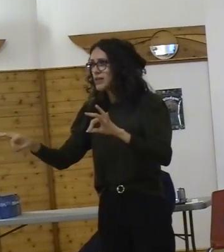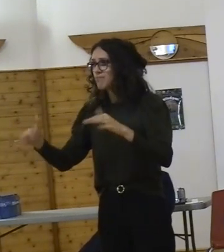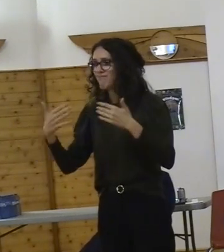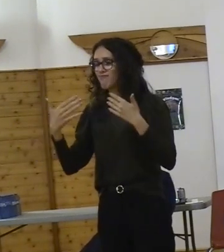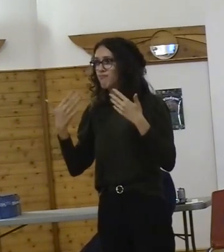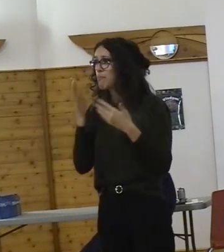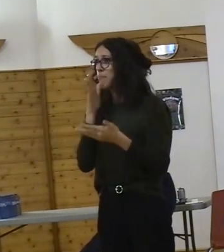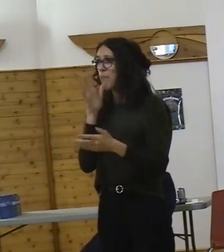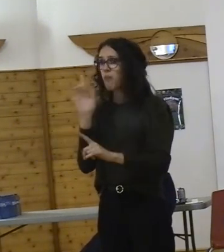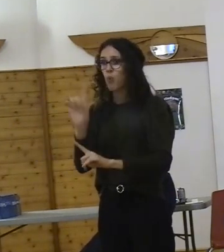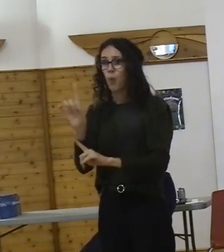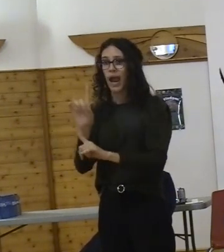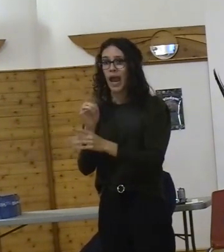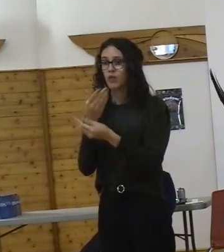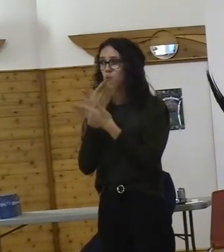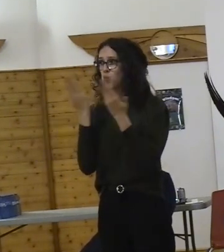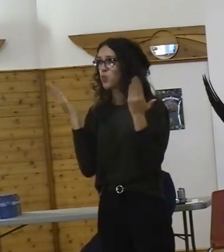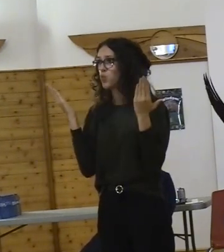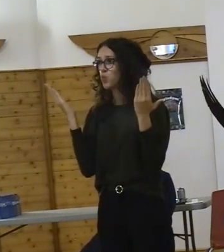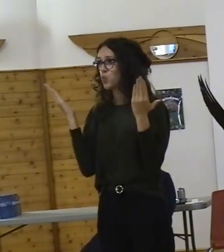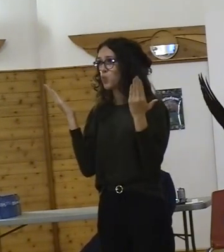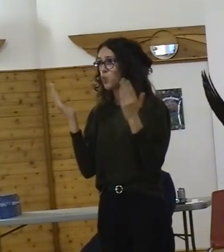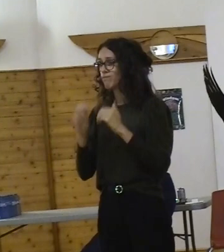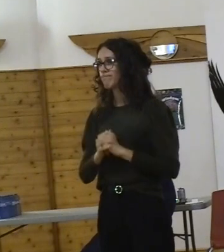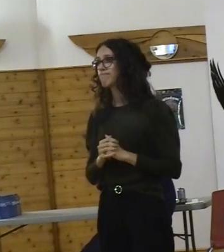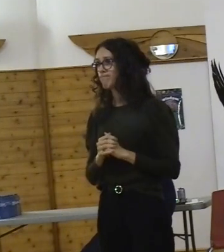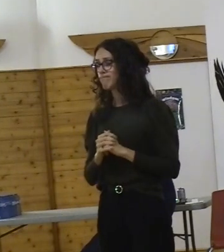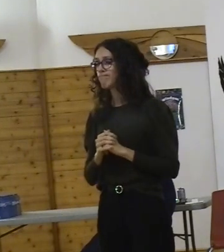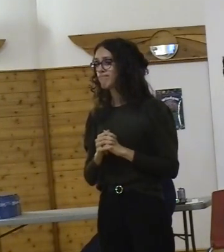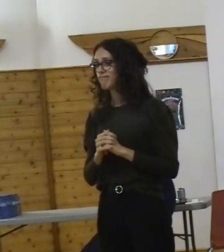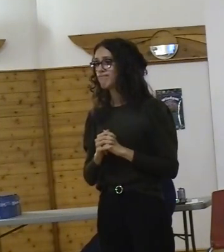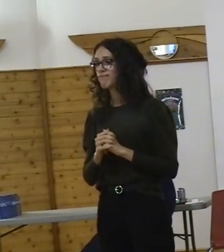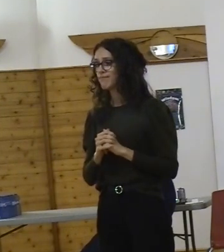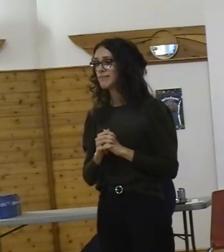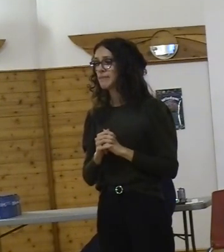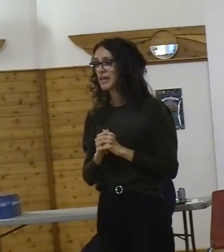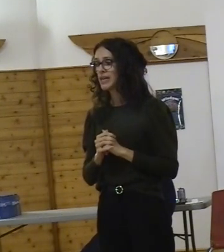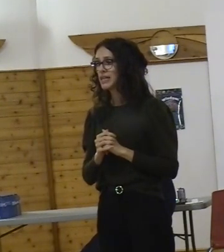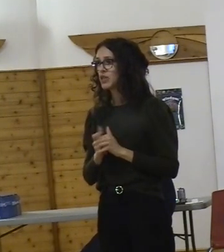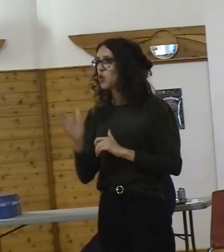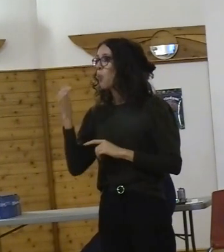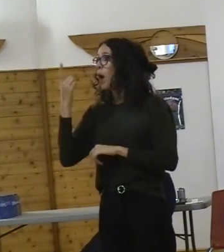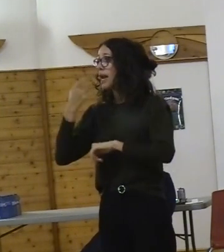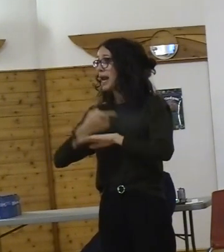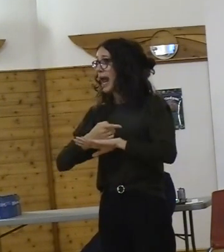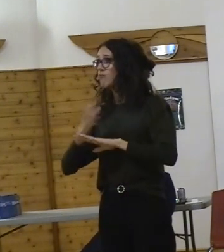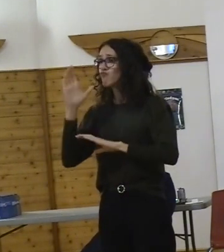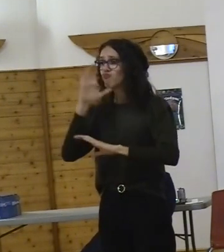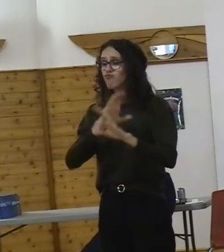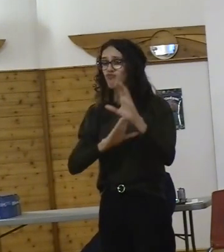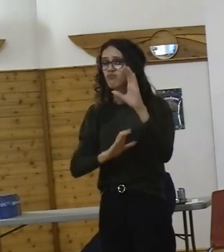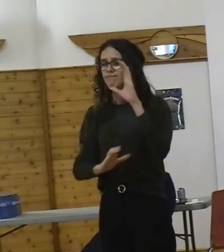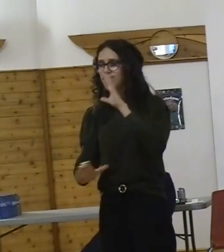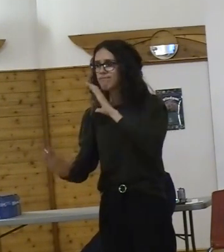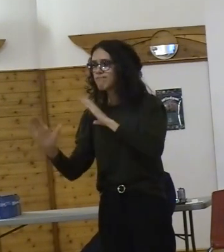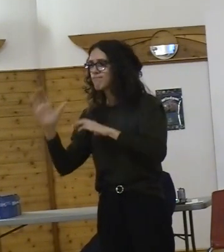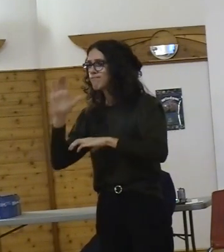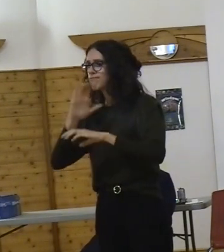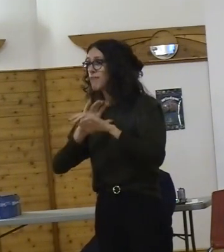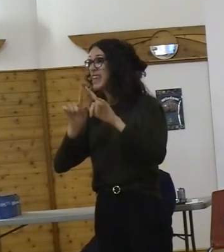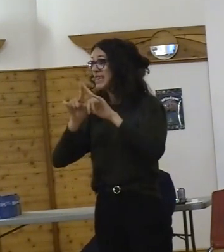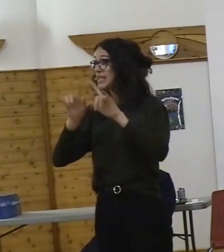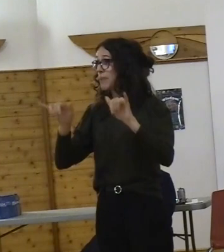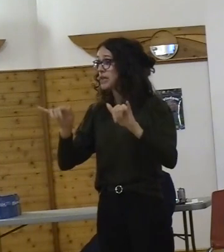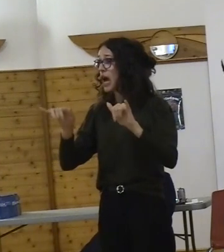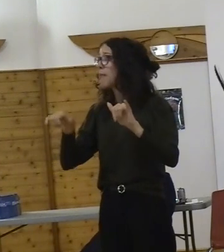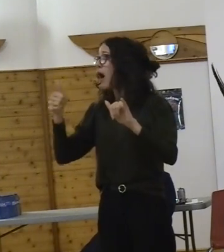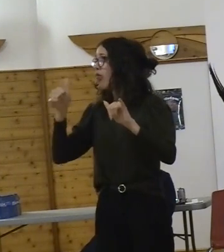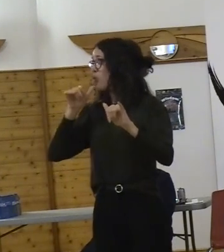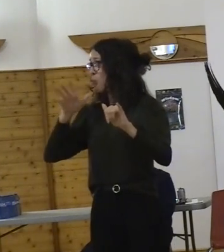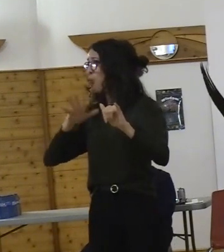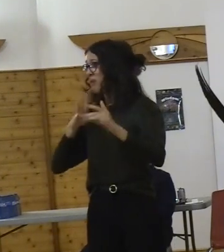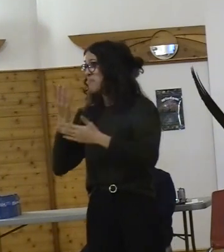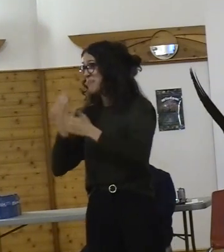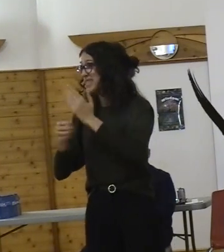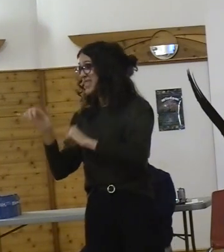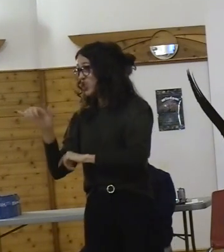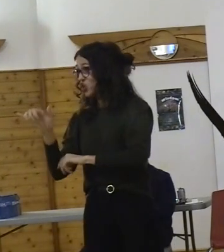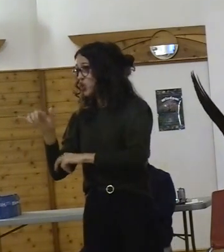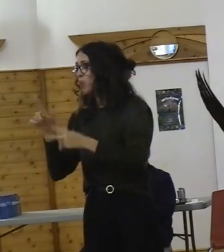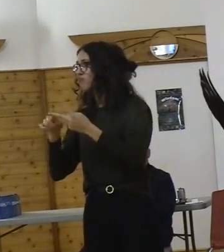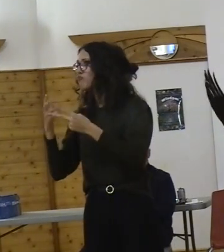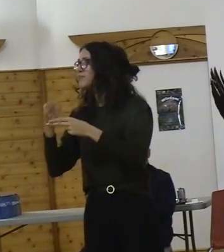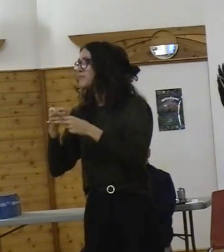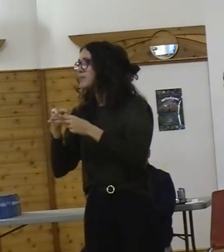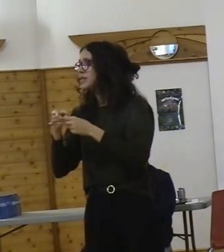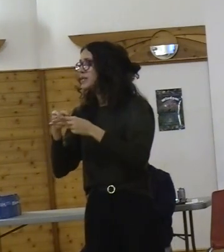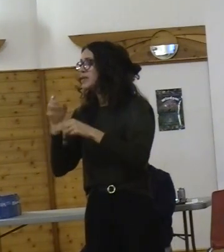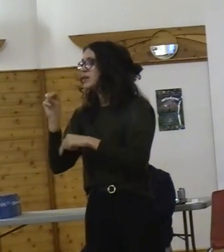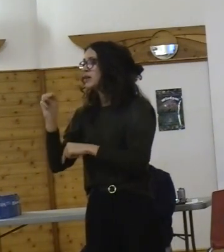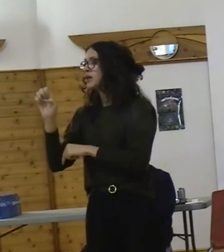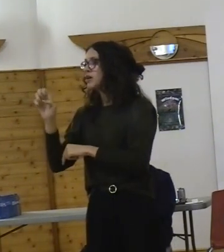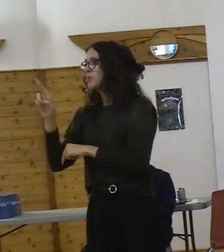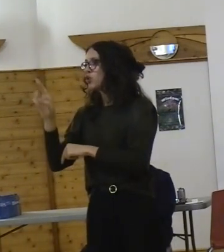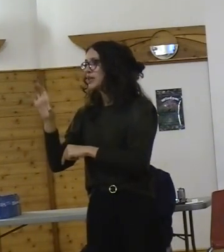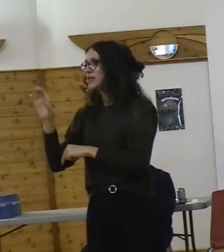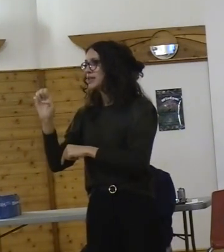Everyone knew her on those streets. On one of those searches, we were also looking for a woman at the same time as my mother and that other woman's name was Mercedes Myron.